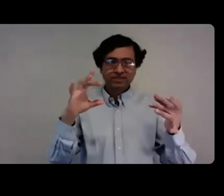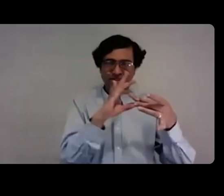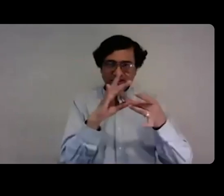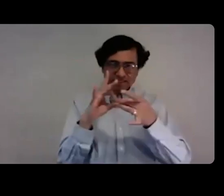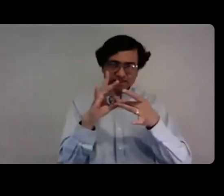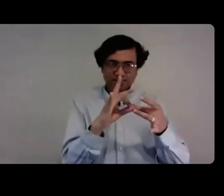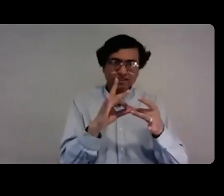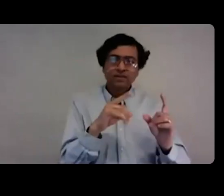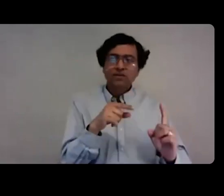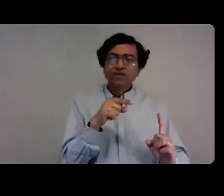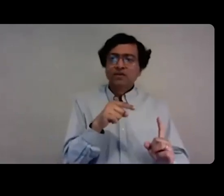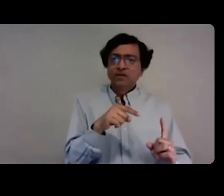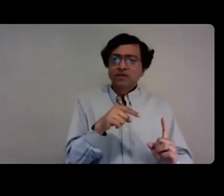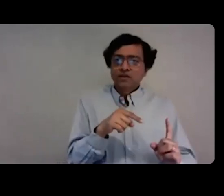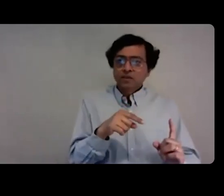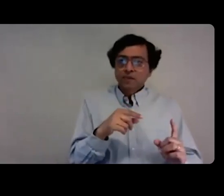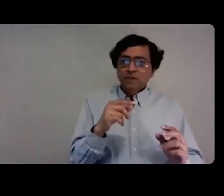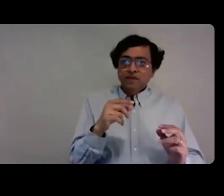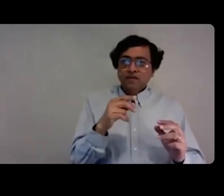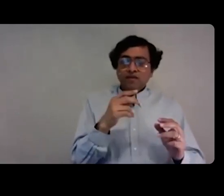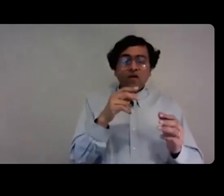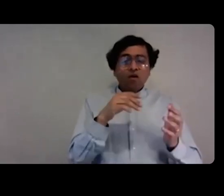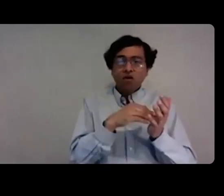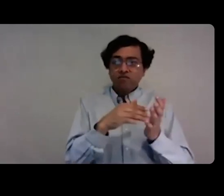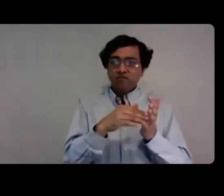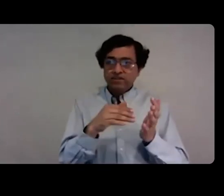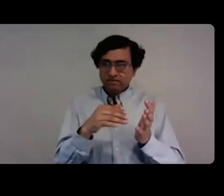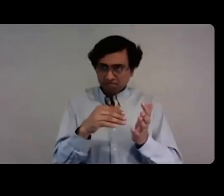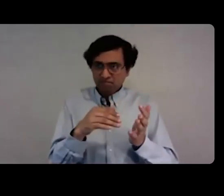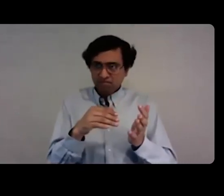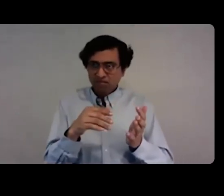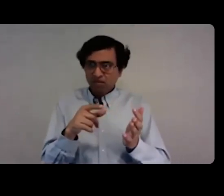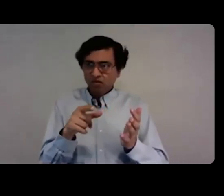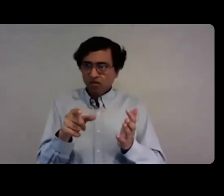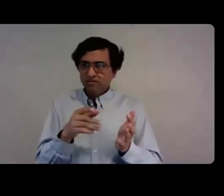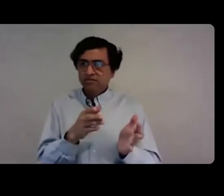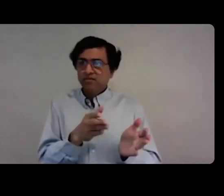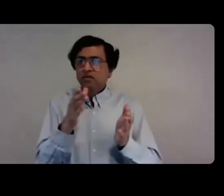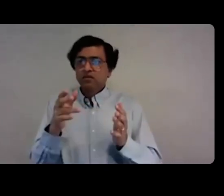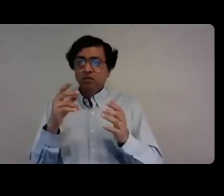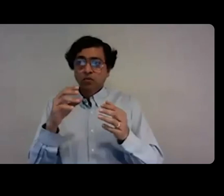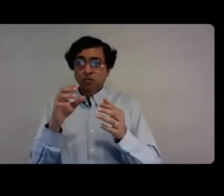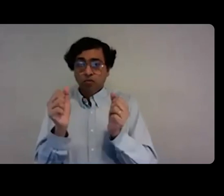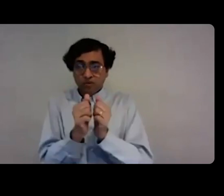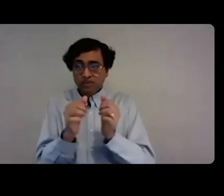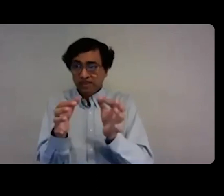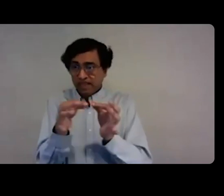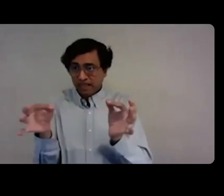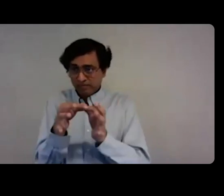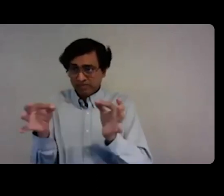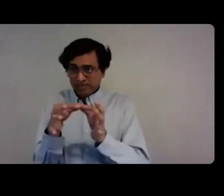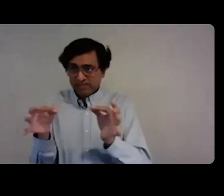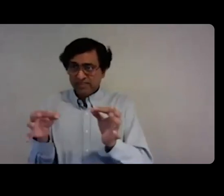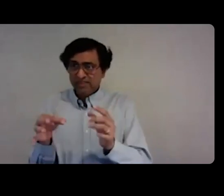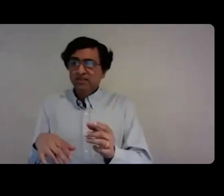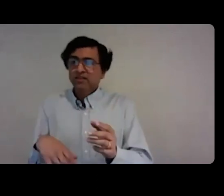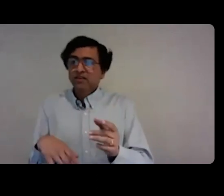little differently to see what the oral connection is to the visual channel. Sorry, if you could stay on that slide.